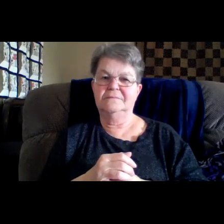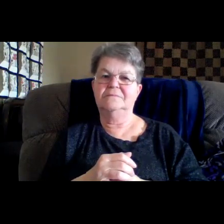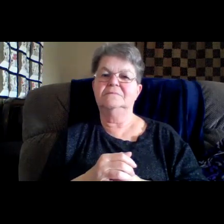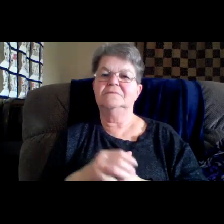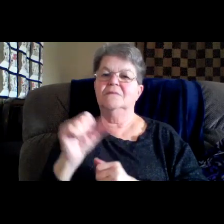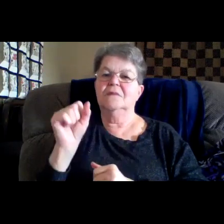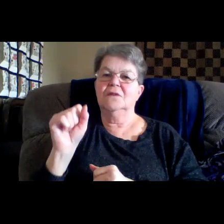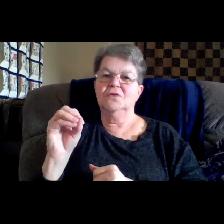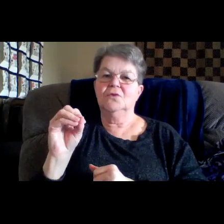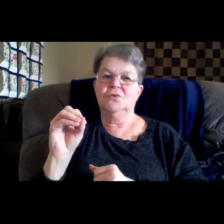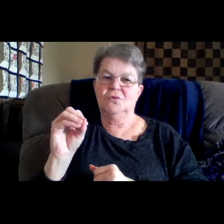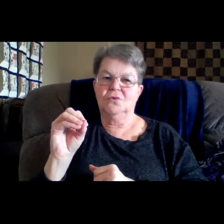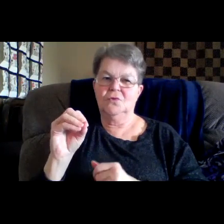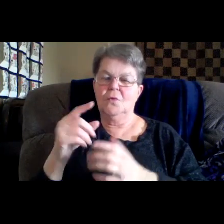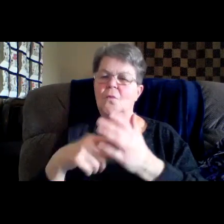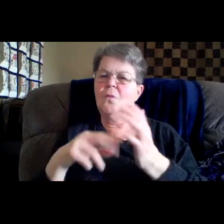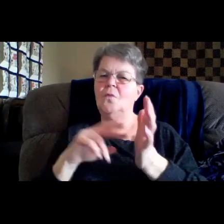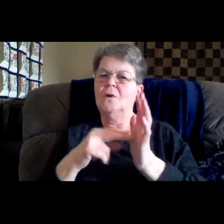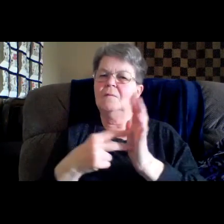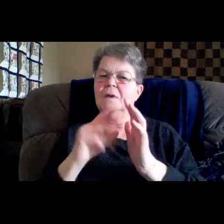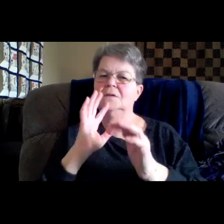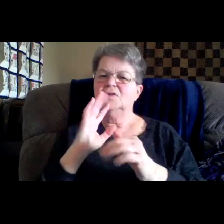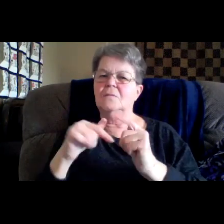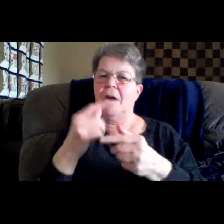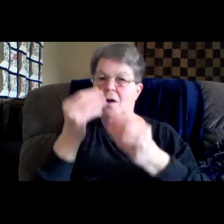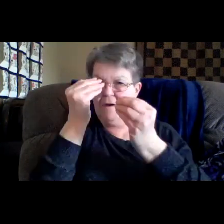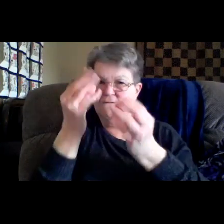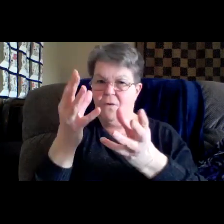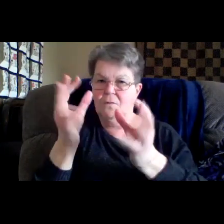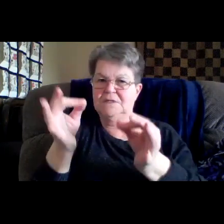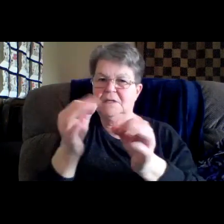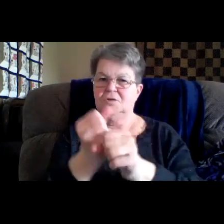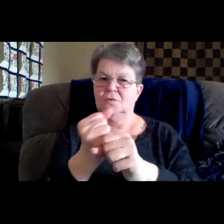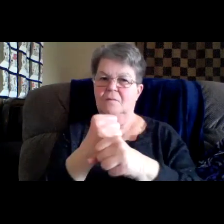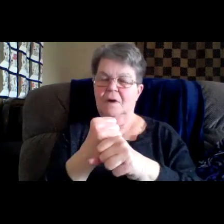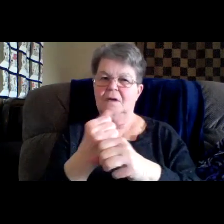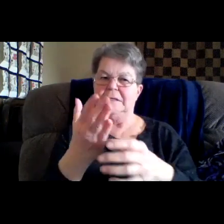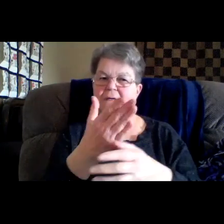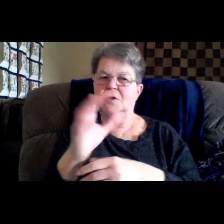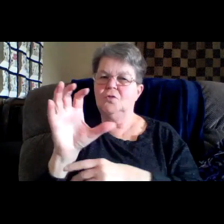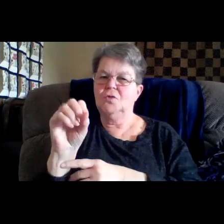So what do we mean when we talk about informed decision-making? Okay, so here's some of the core elements.